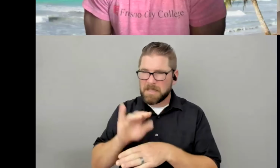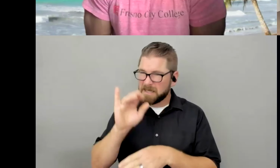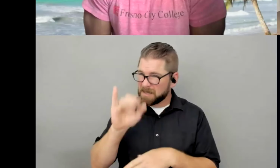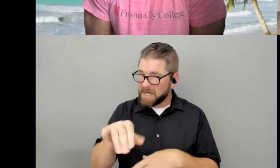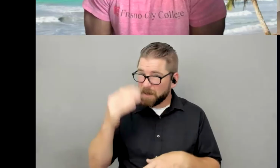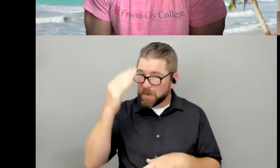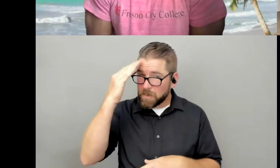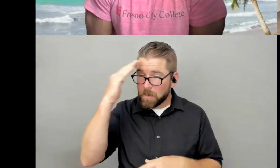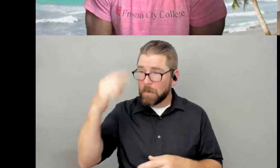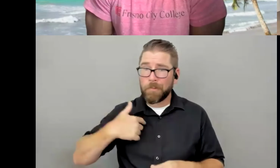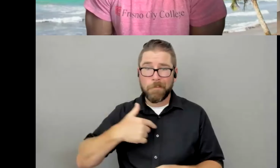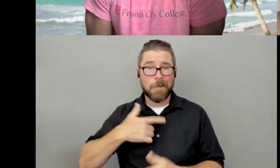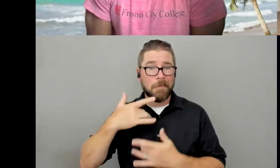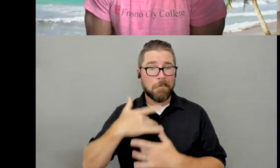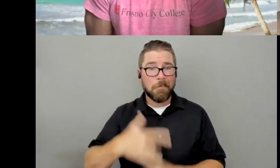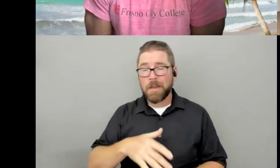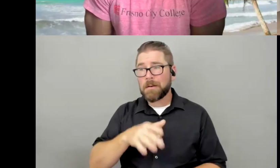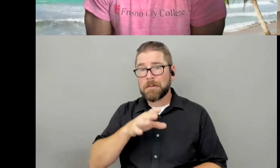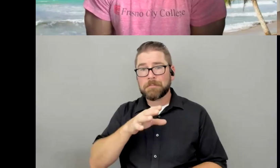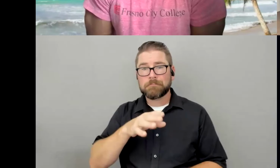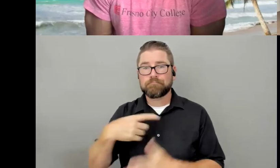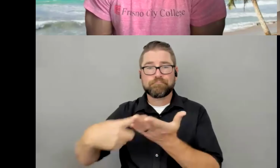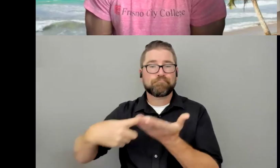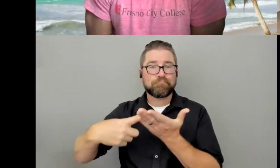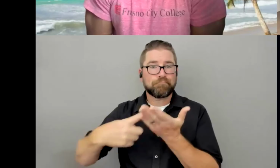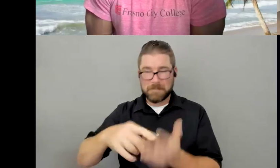This could be one of those talking points for my class at the beginning.